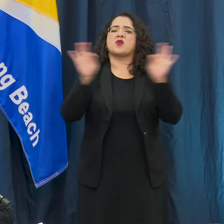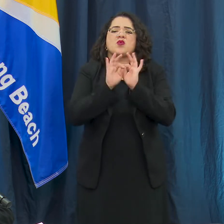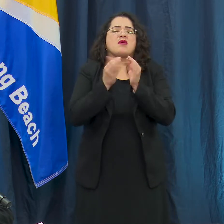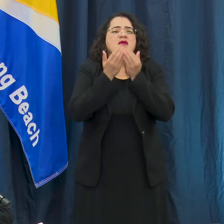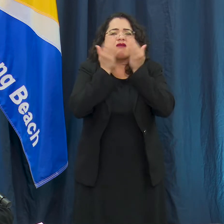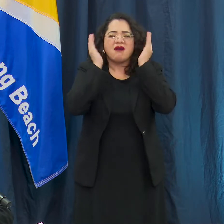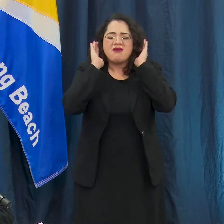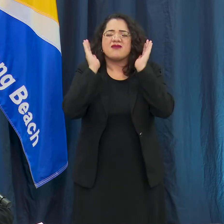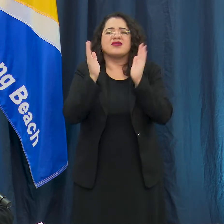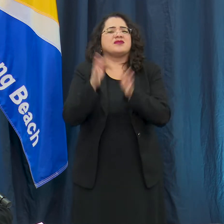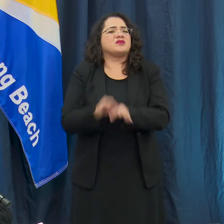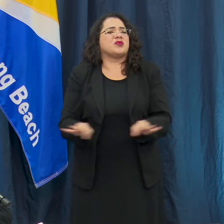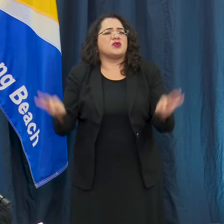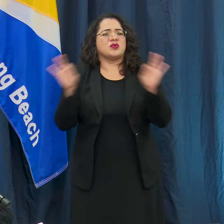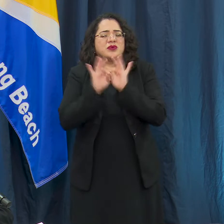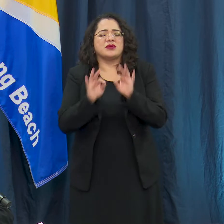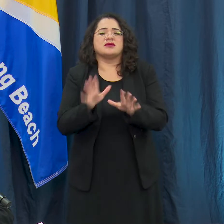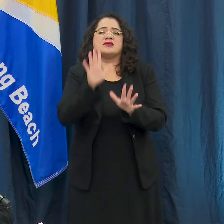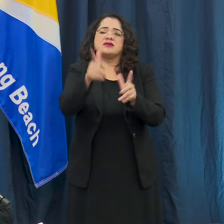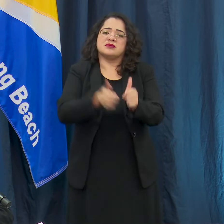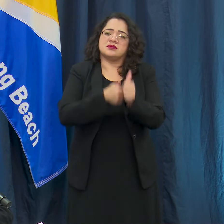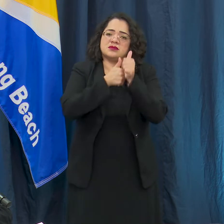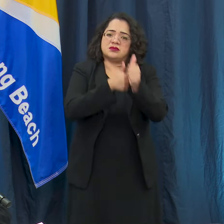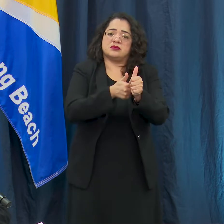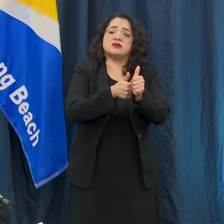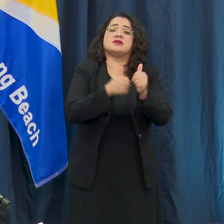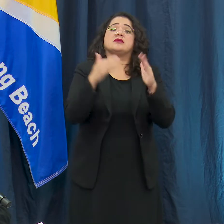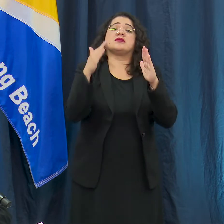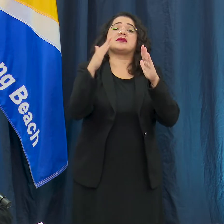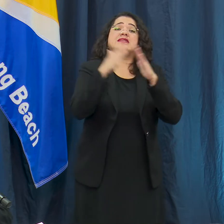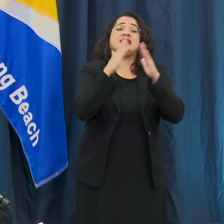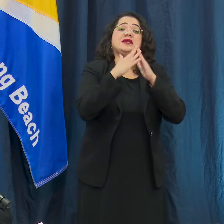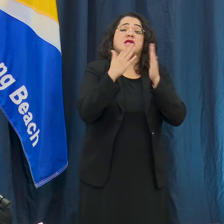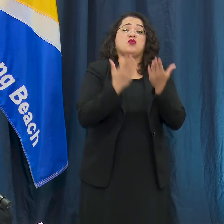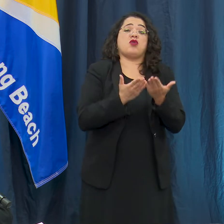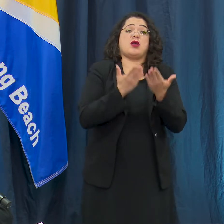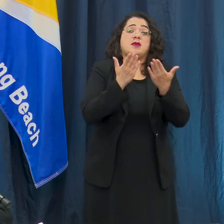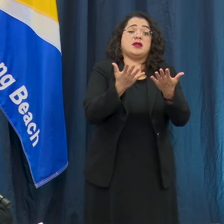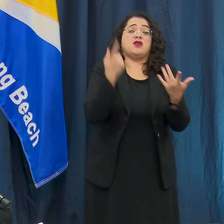adhere with the city's recommendations for proper sanitation and